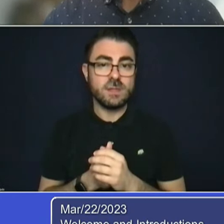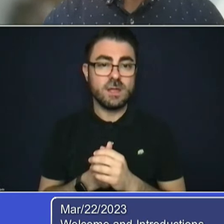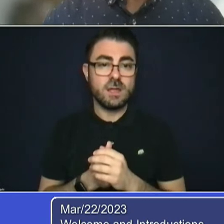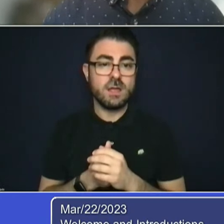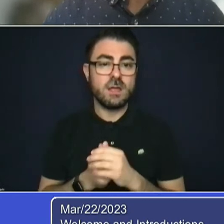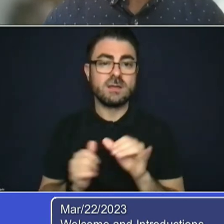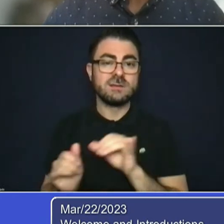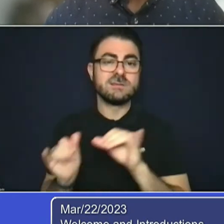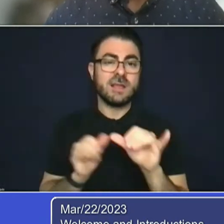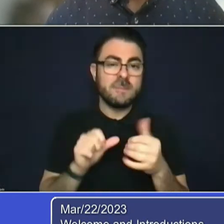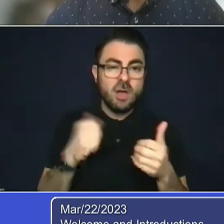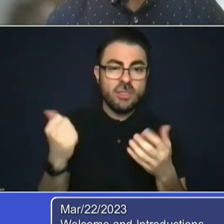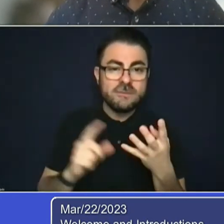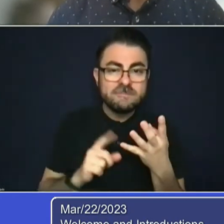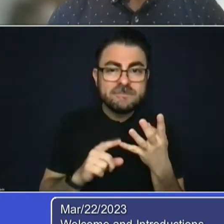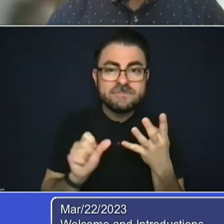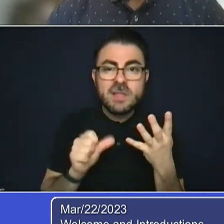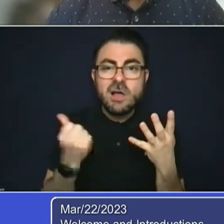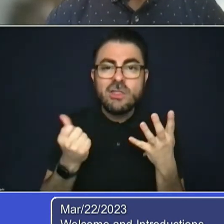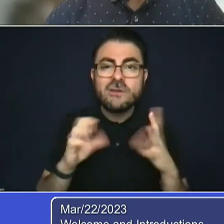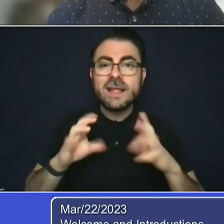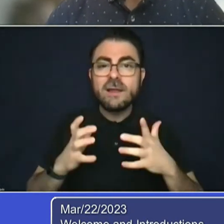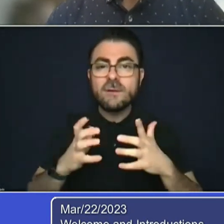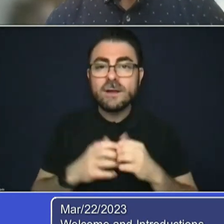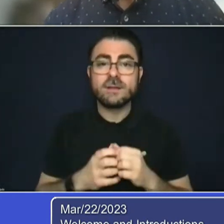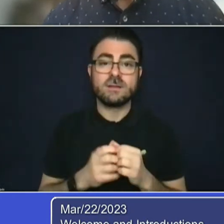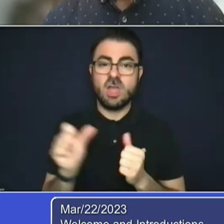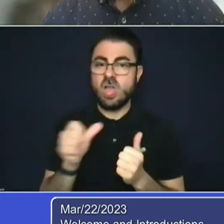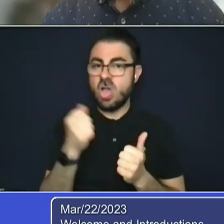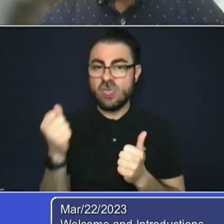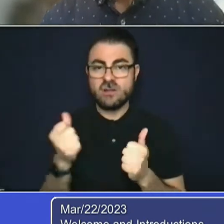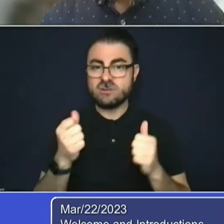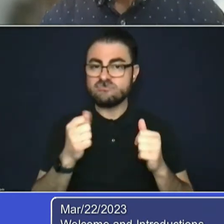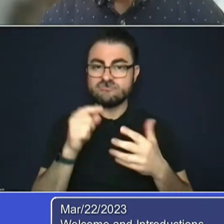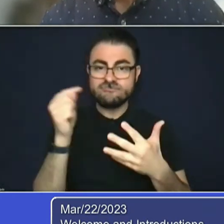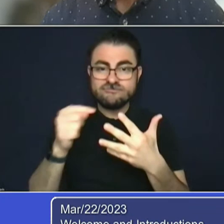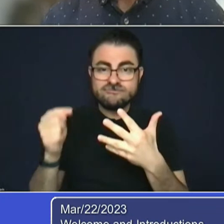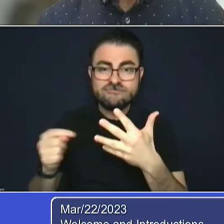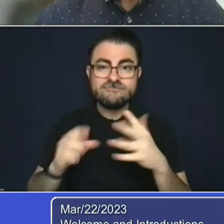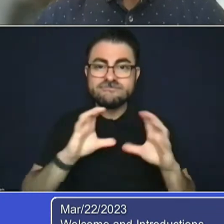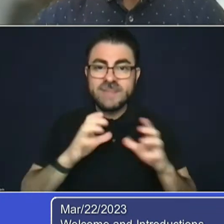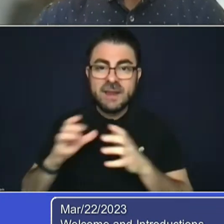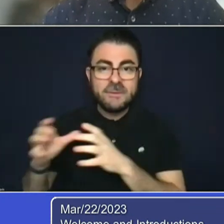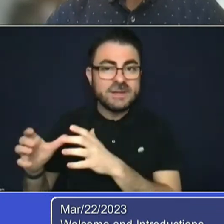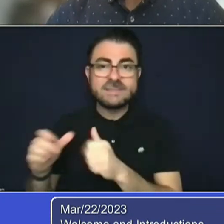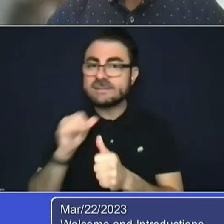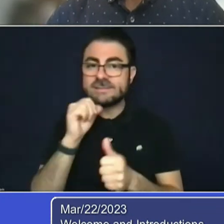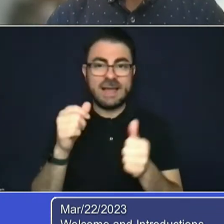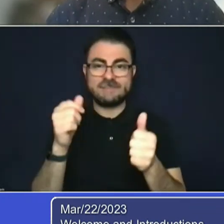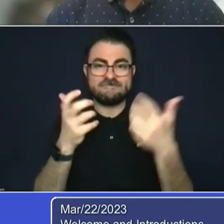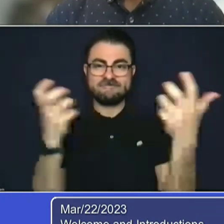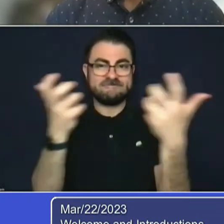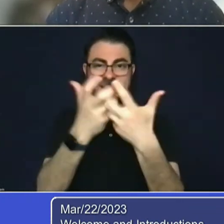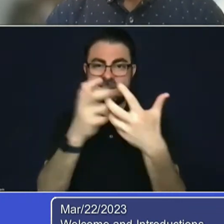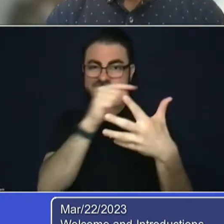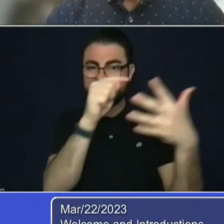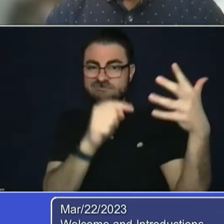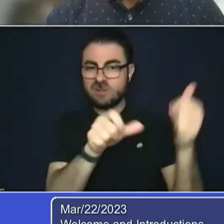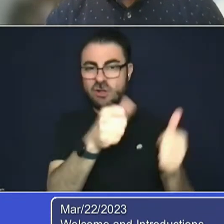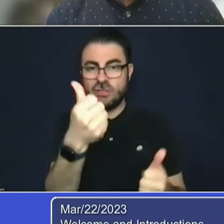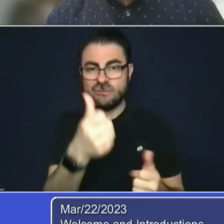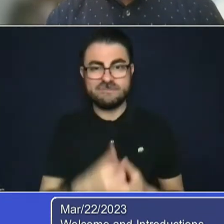THE OTHER CATEGORY, WHICH IS